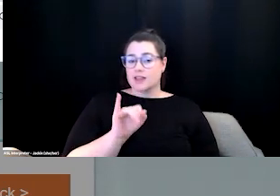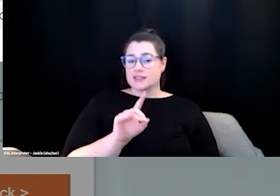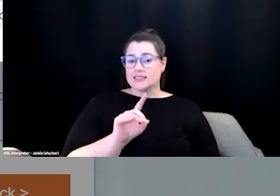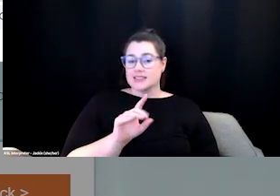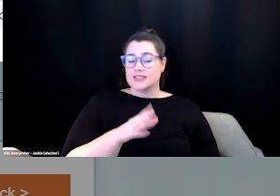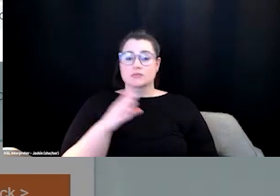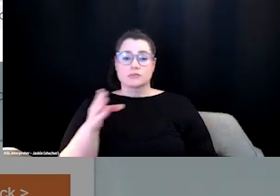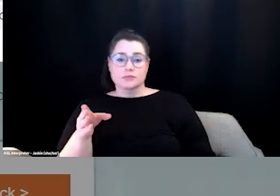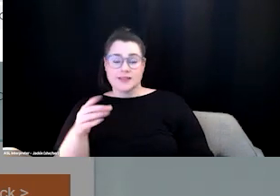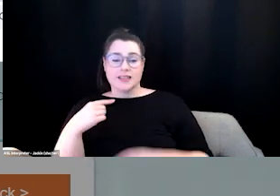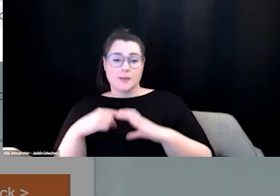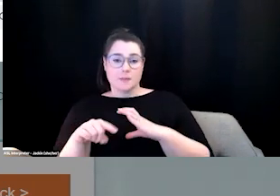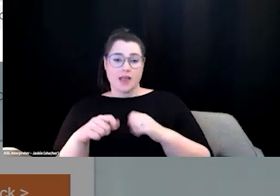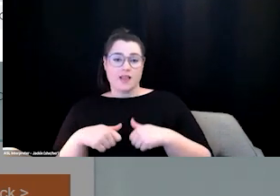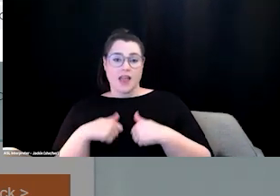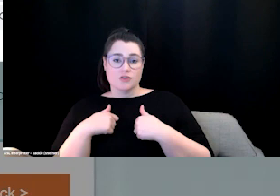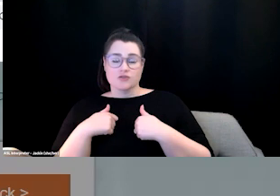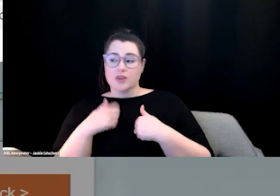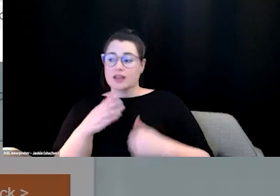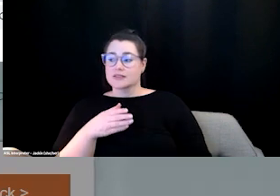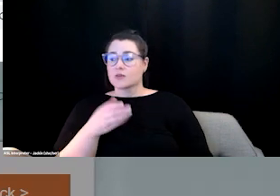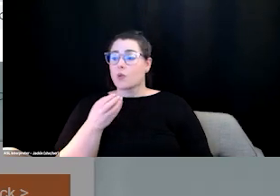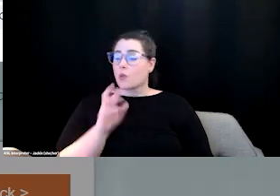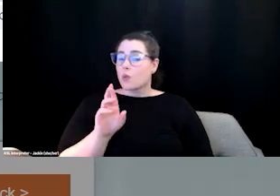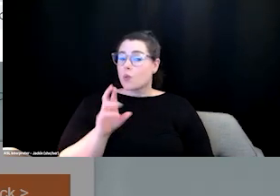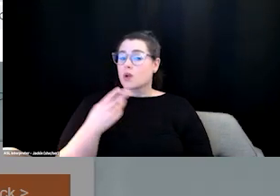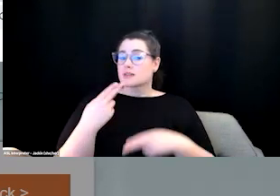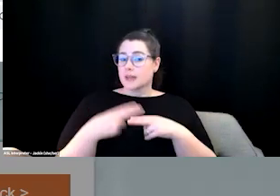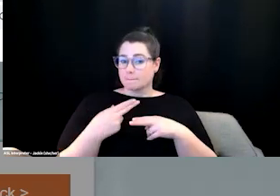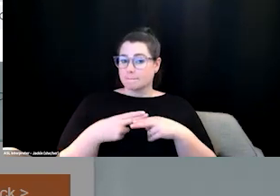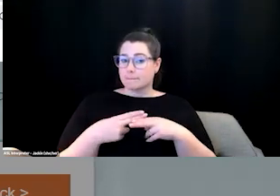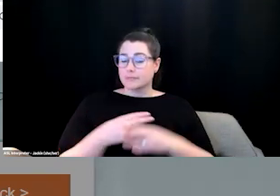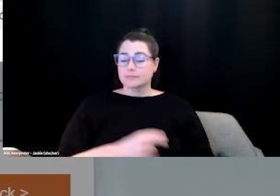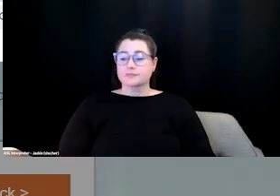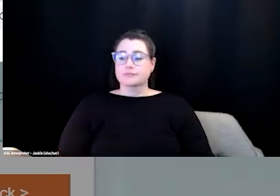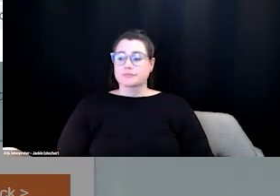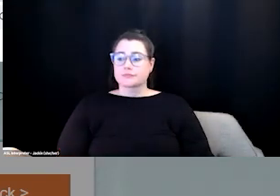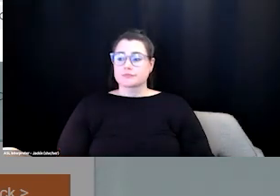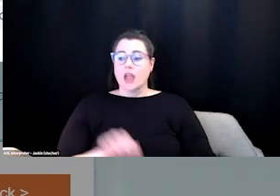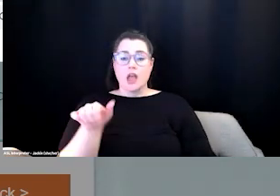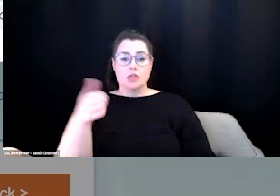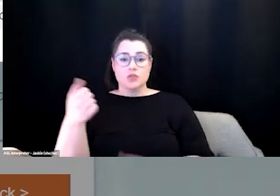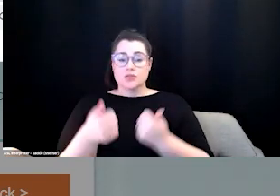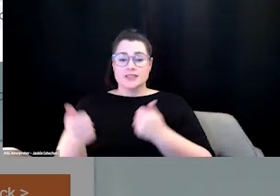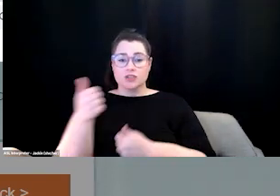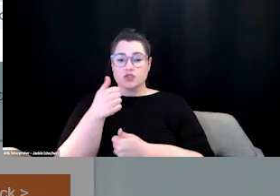Or you can add them by personnel name. Other senior personnel do not need to have roles for the organization.